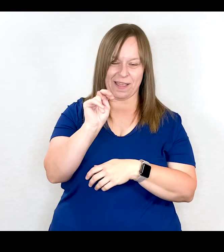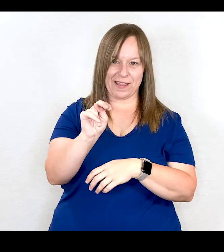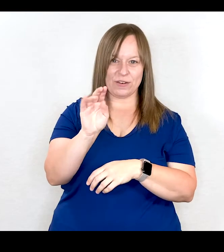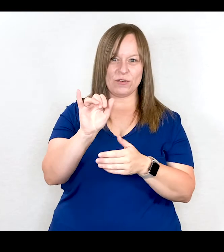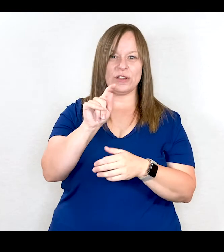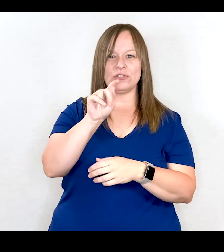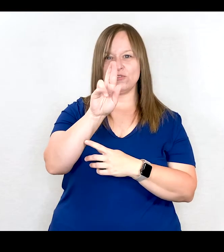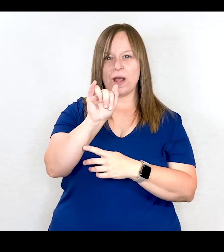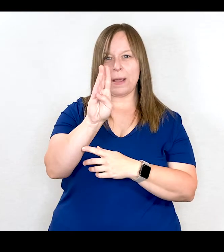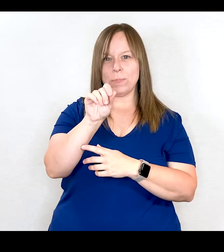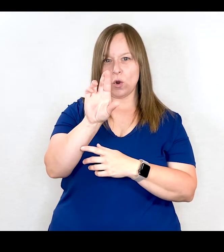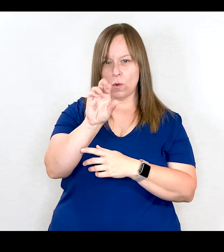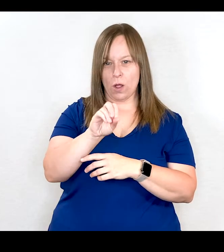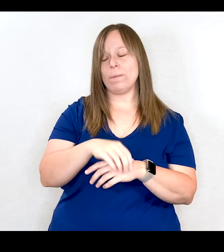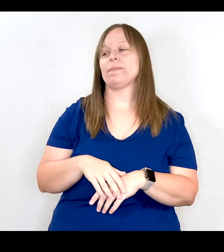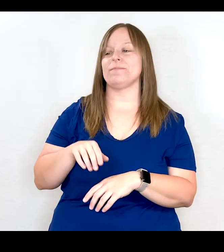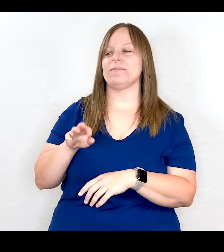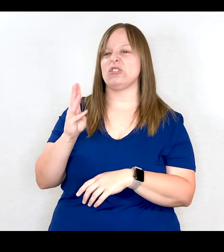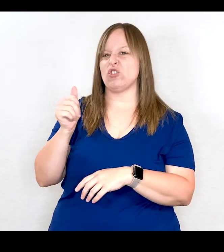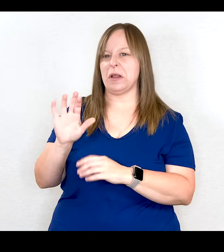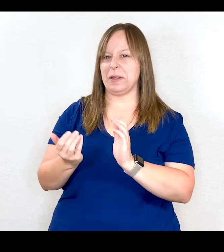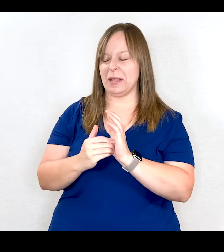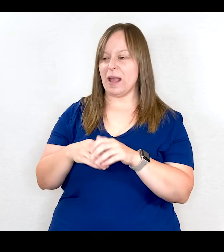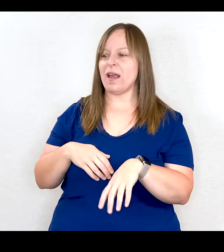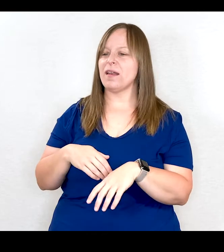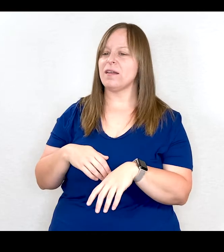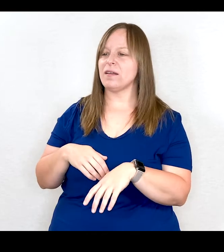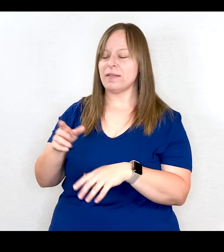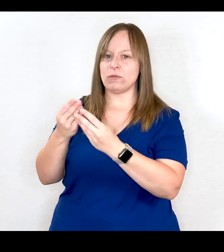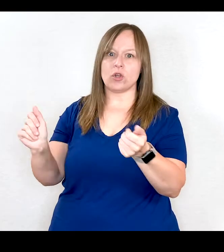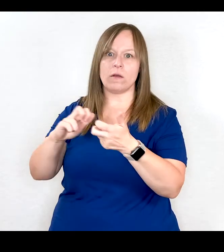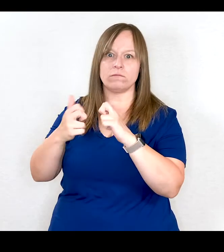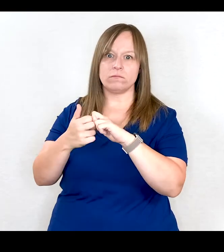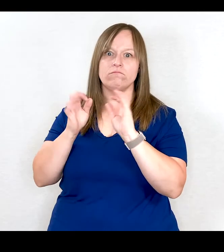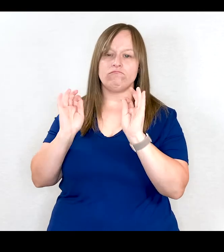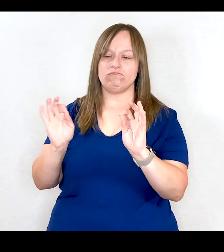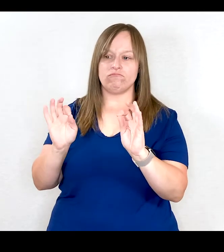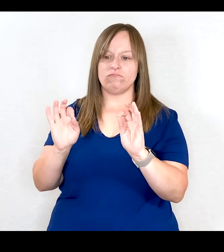of Brooklyn, Tri-Boro. This case would really resolve this was Tri-Boro.